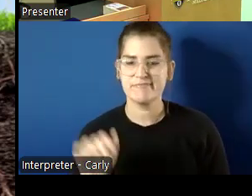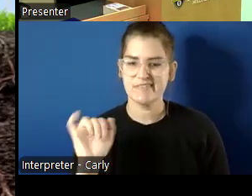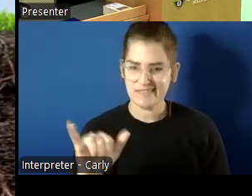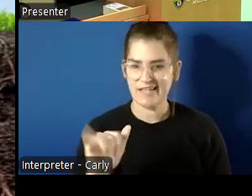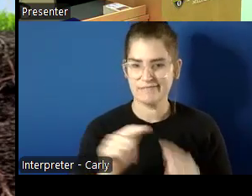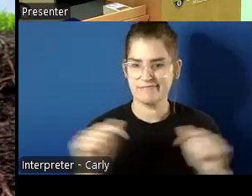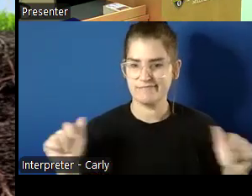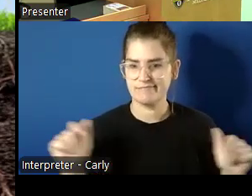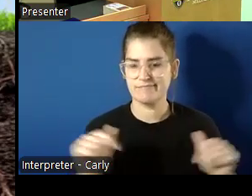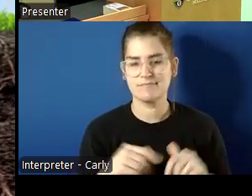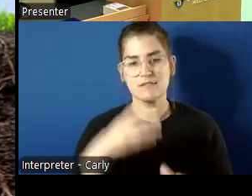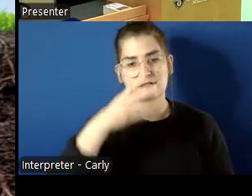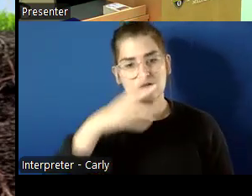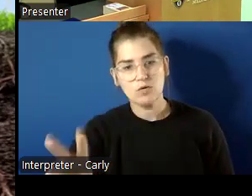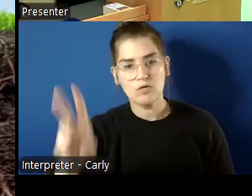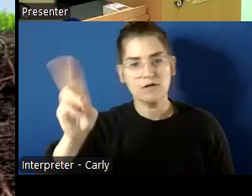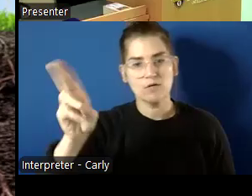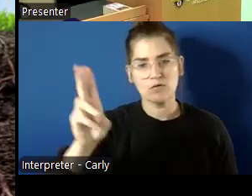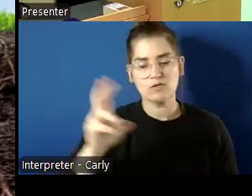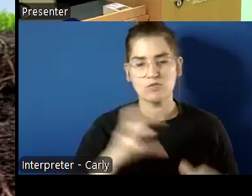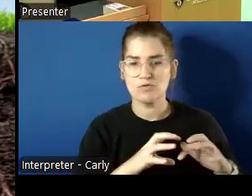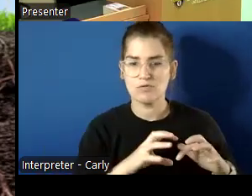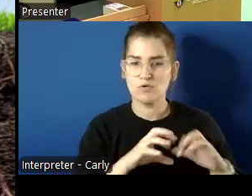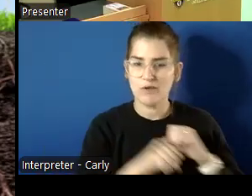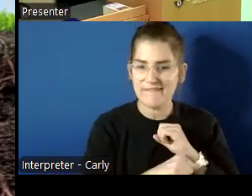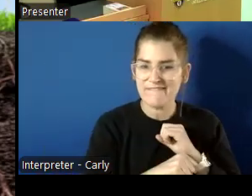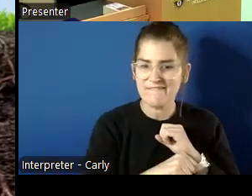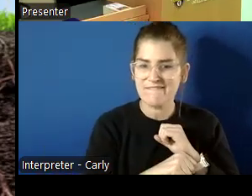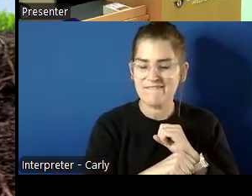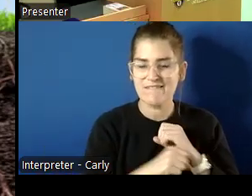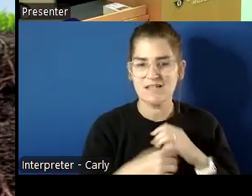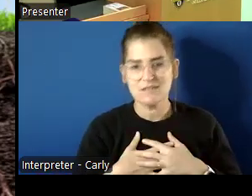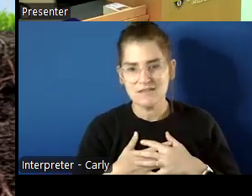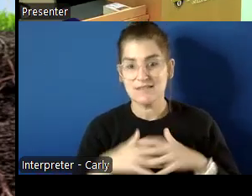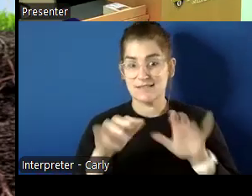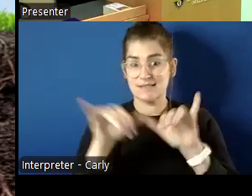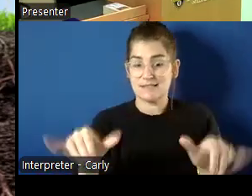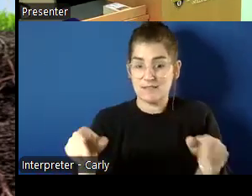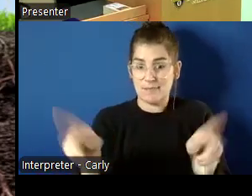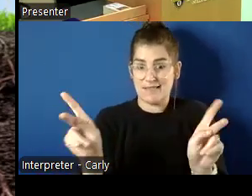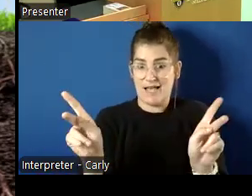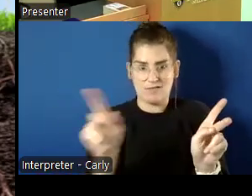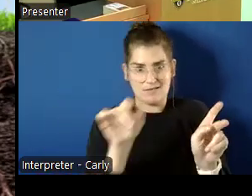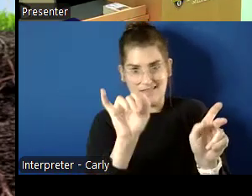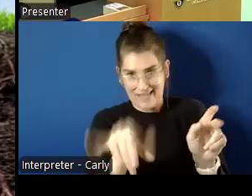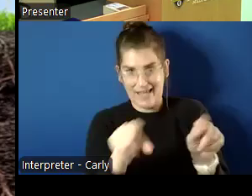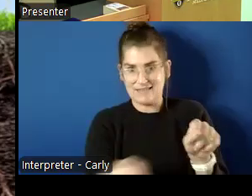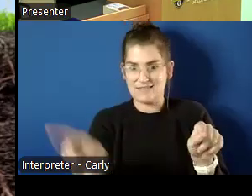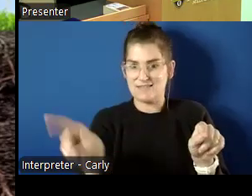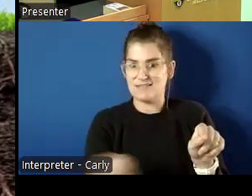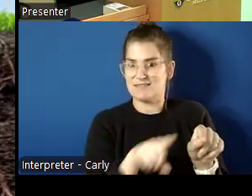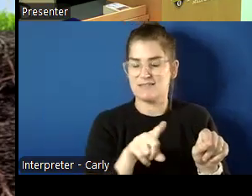ignoring historical grief. The system allows for that. And that's unfortunate